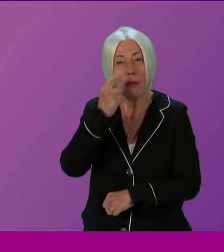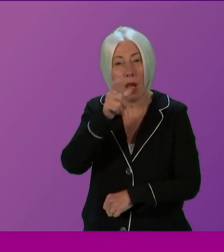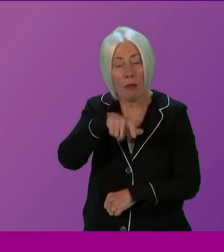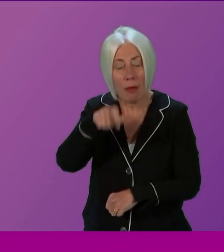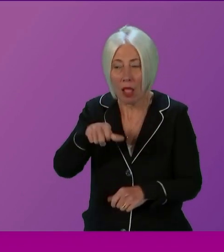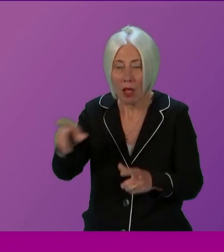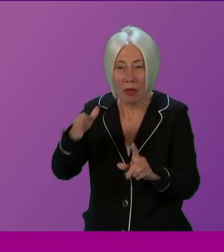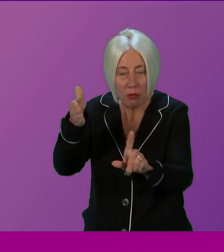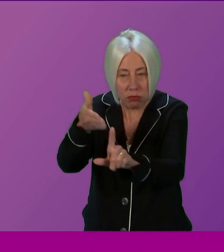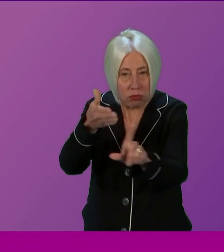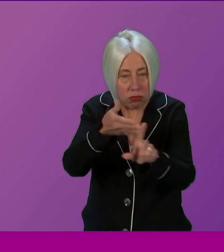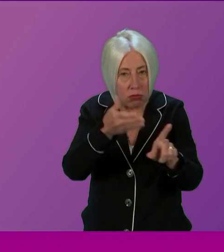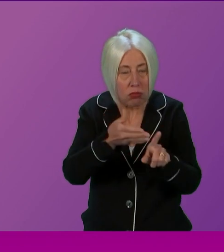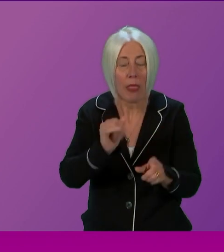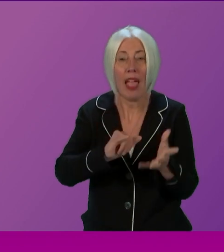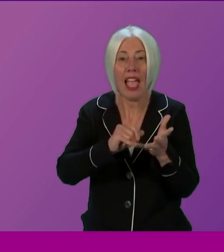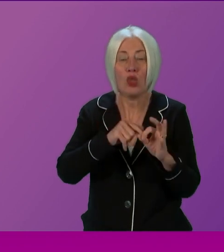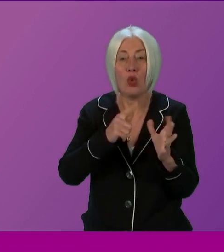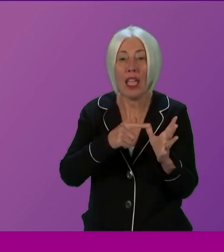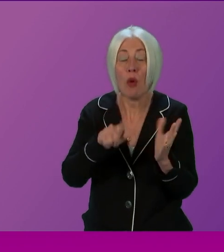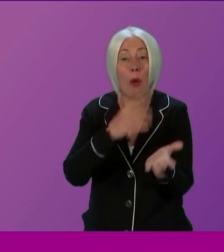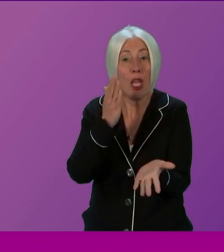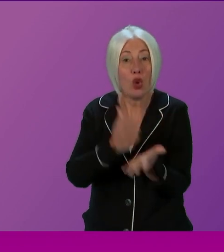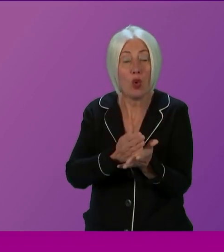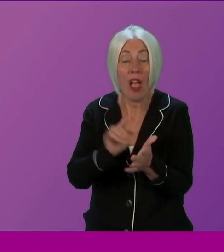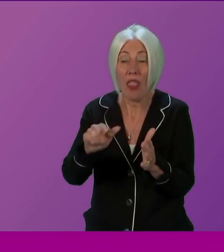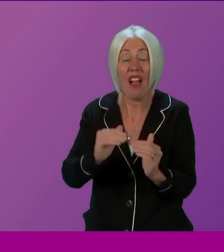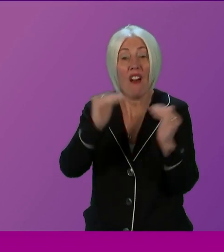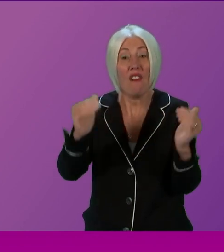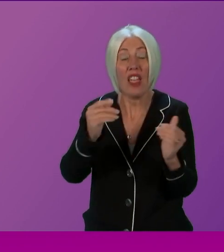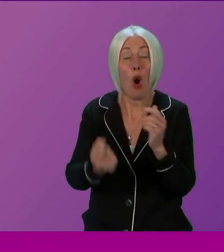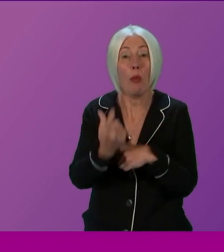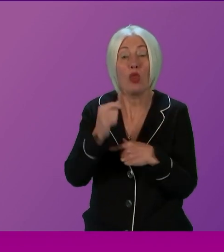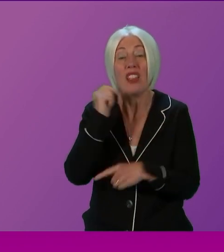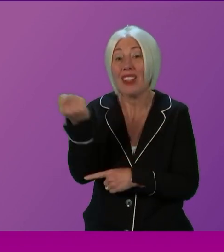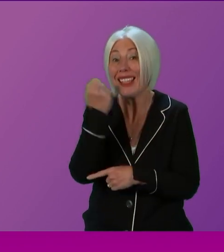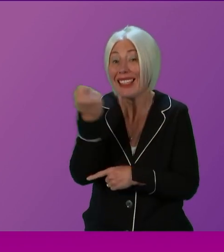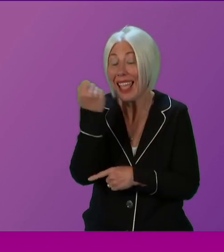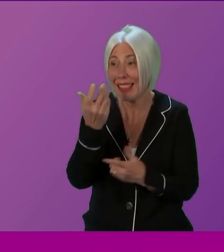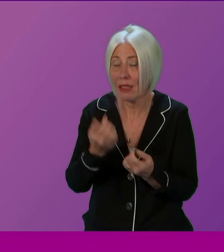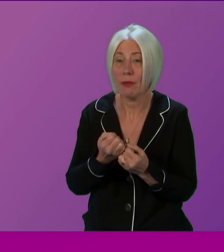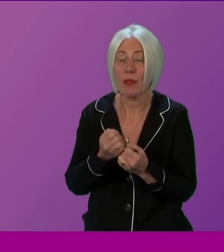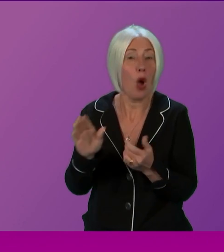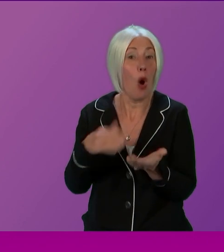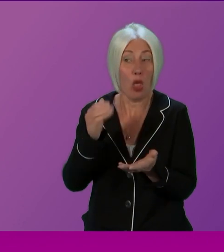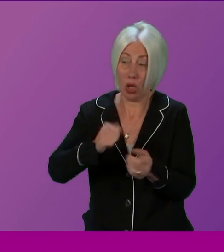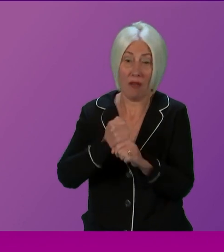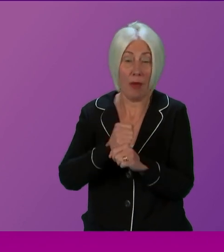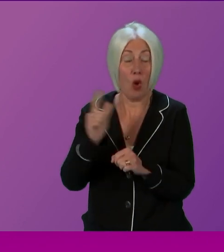that the Scottish Qualifications Authority will make special provision to ensure that they get a fair chance at success? What will the Government do to ensure that all payments are in this month’s